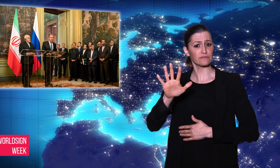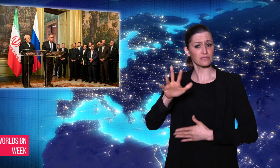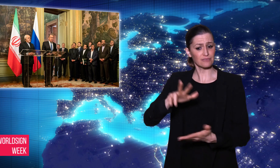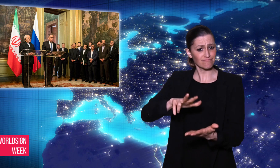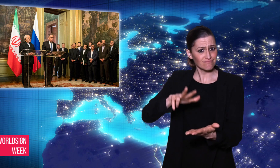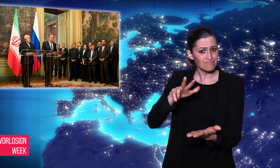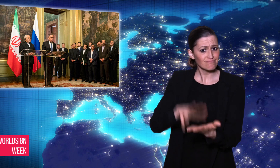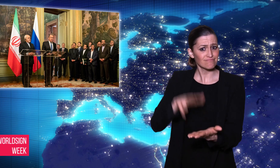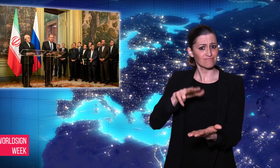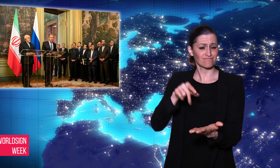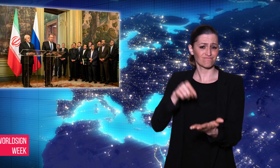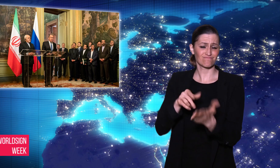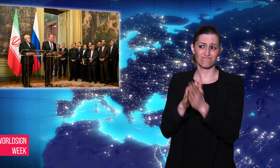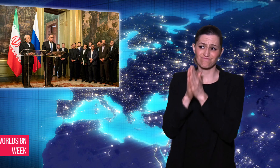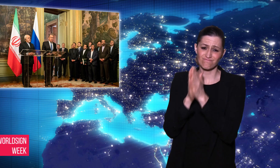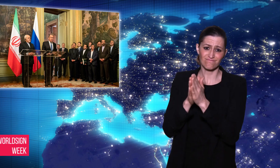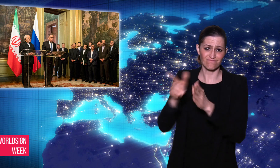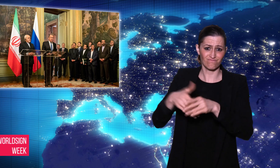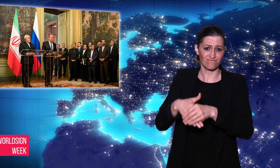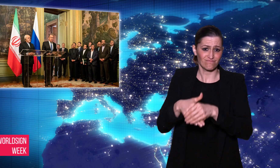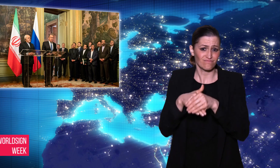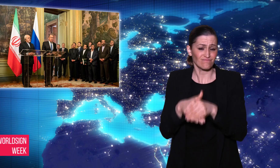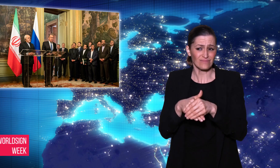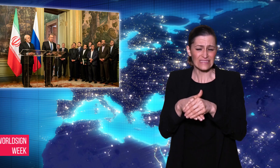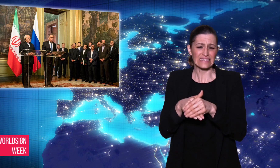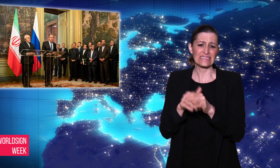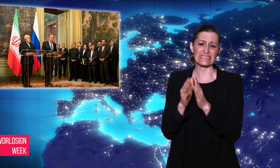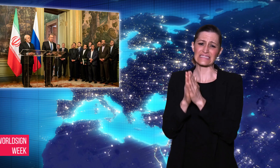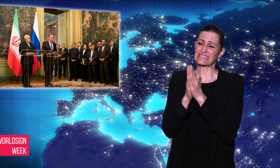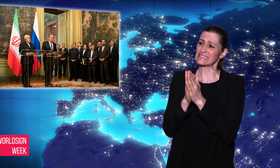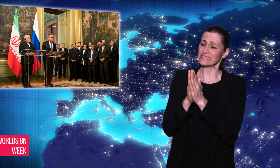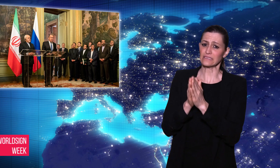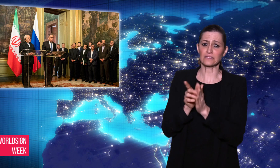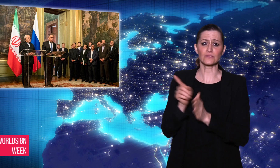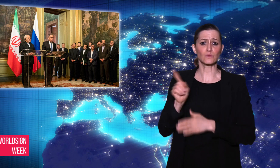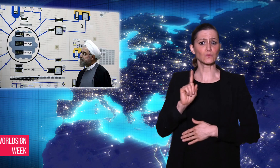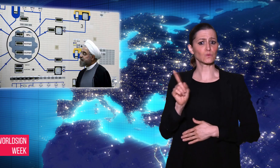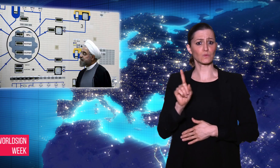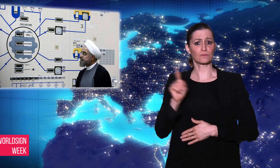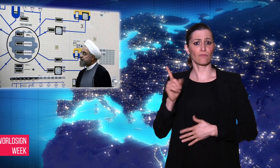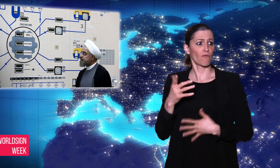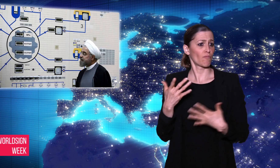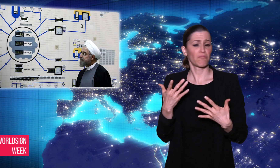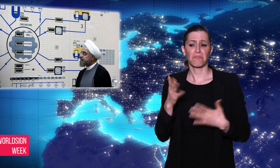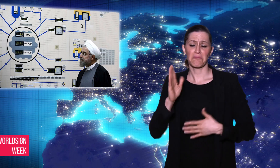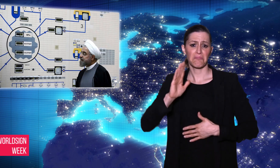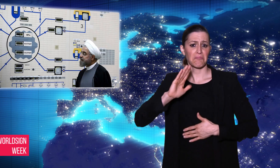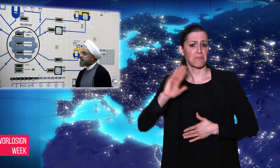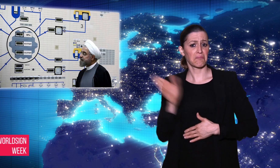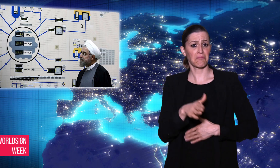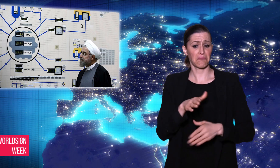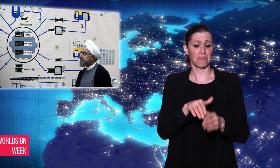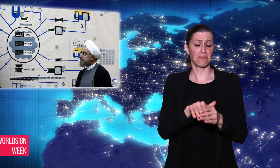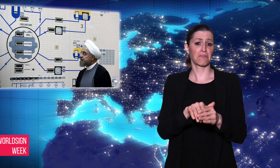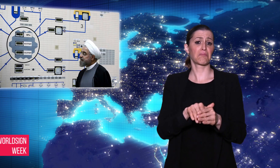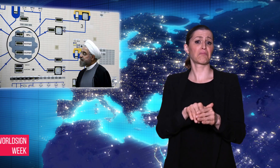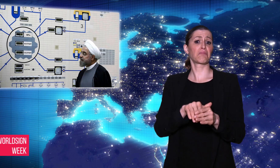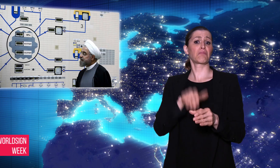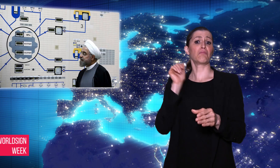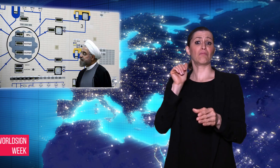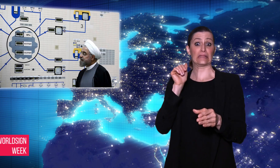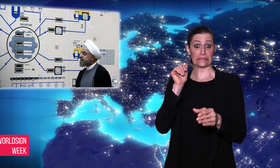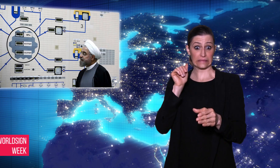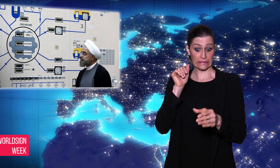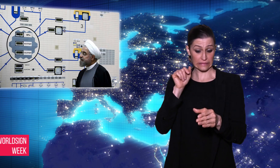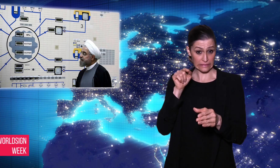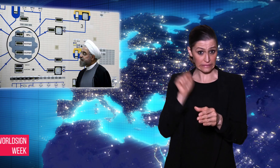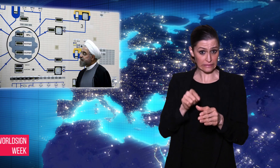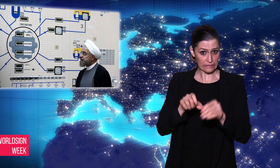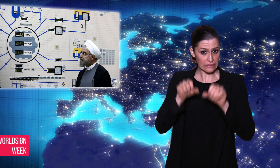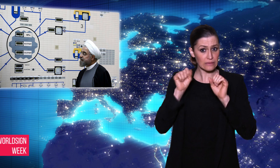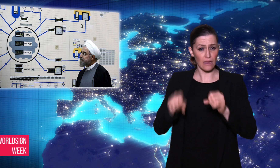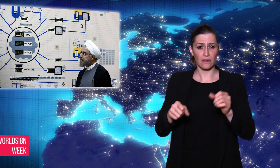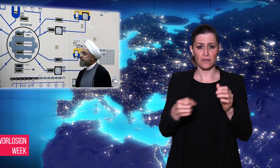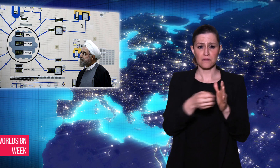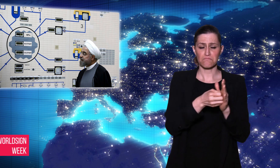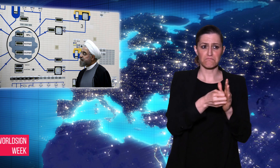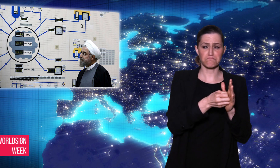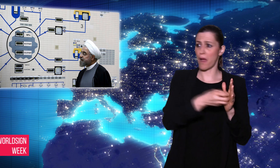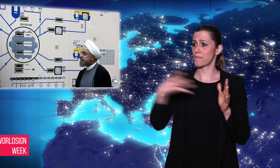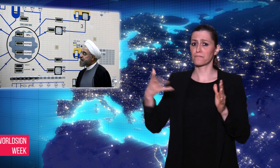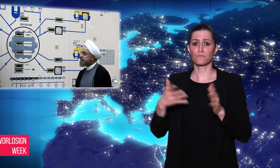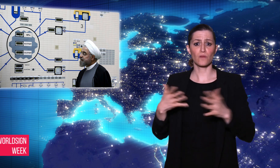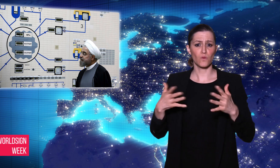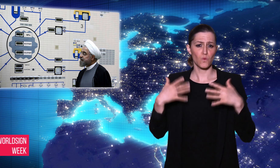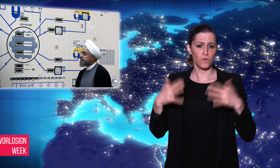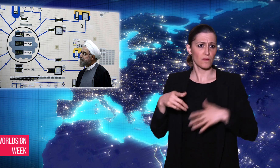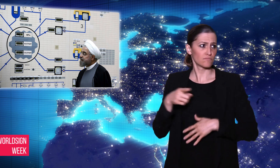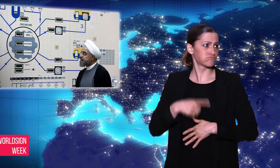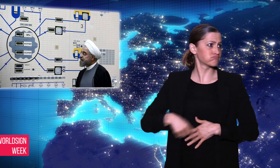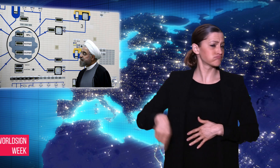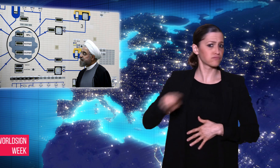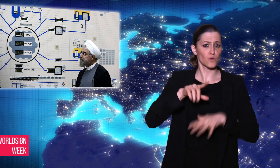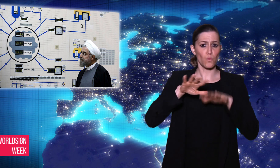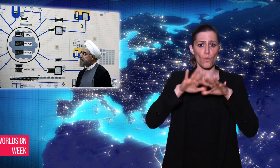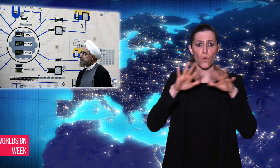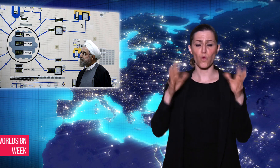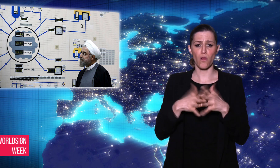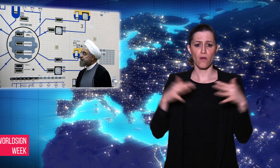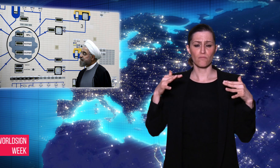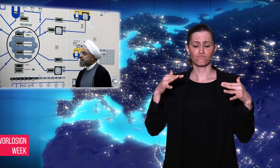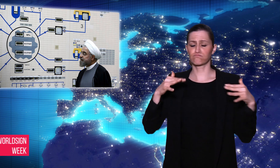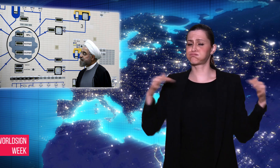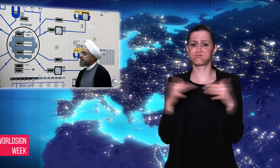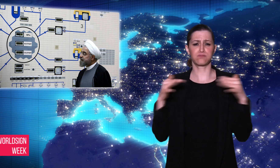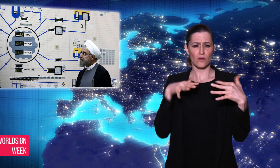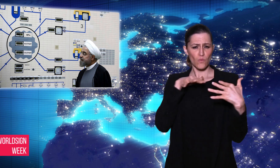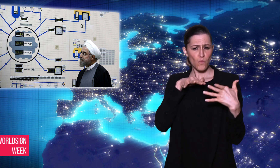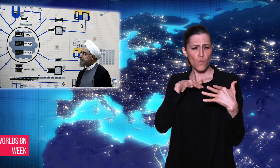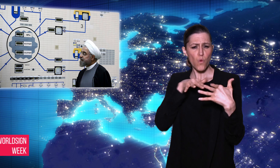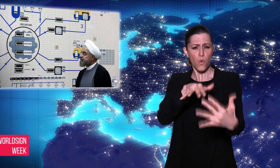under the 2015 agreement and not to take any steps that might escalate